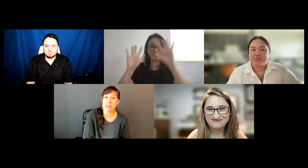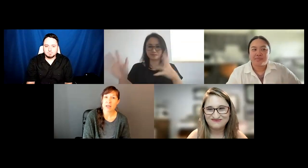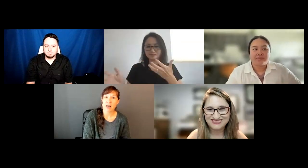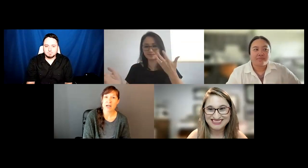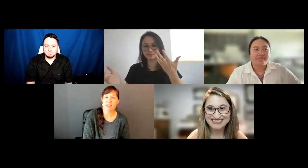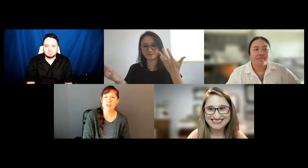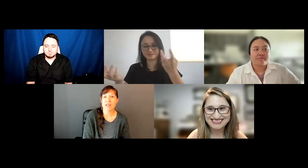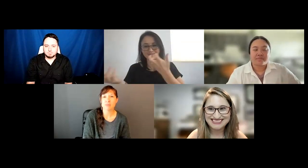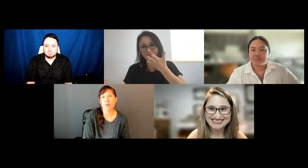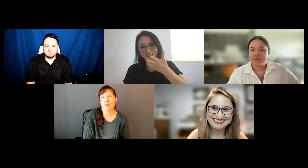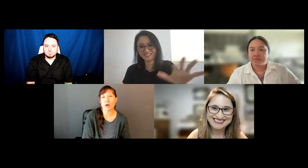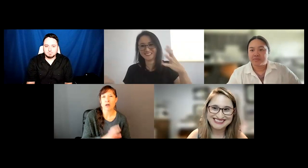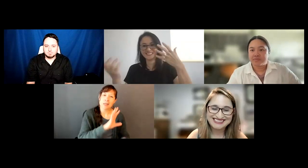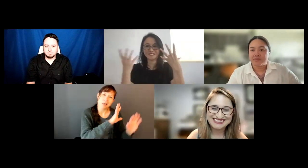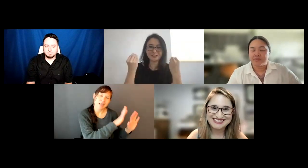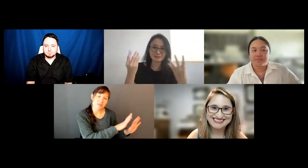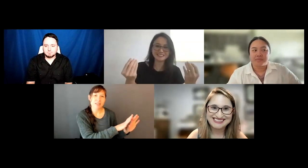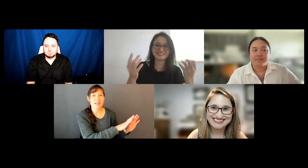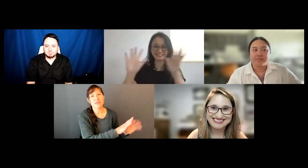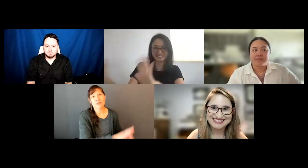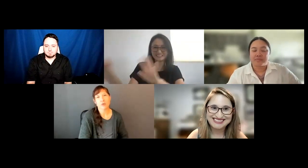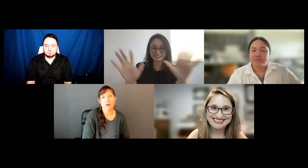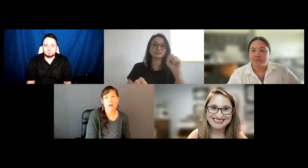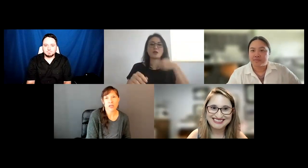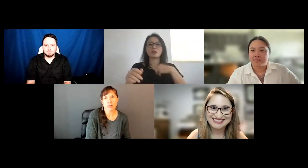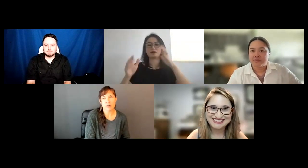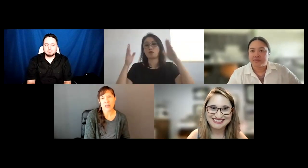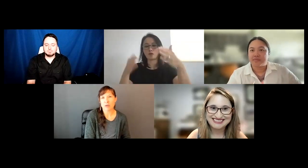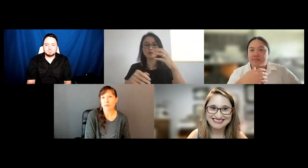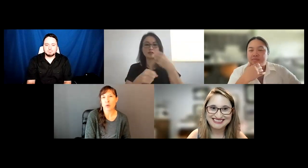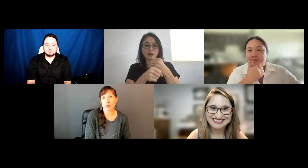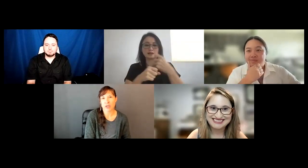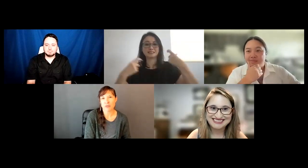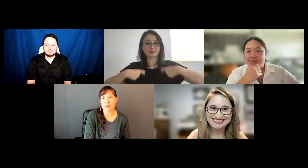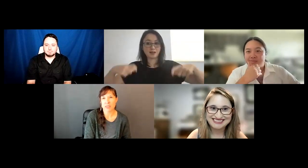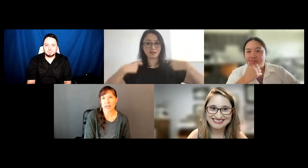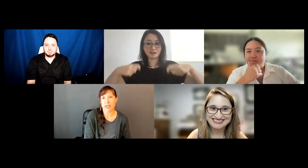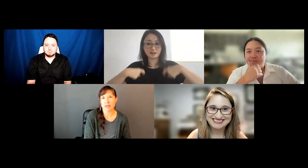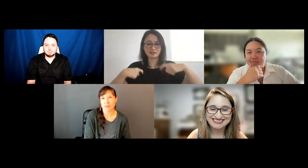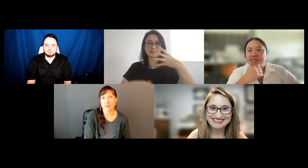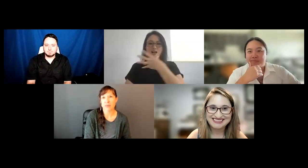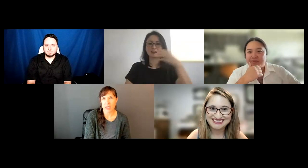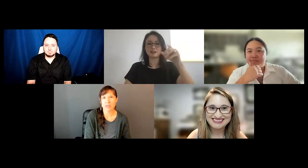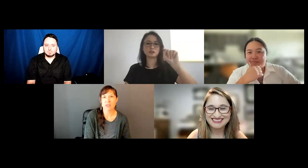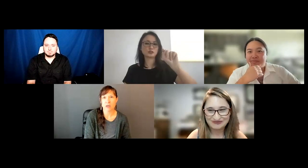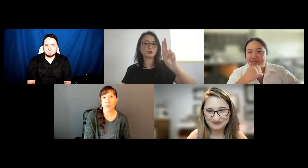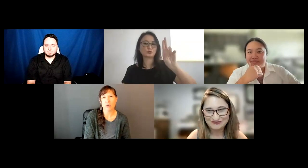So of course Florida, it gets very hot out there. So we're focusing on making tanks